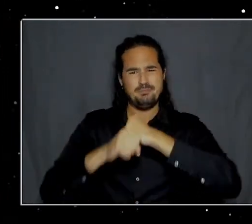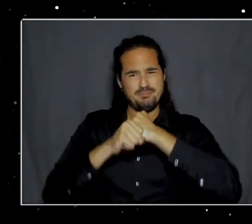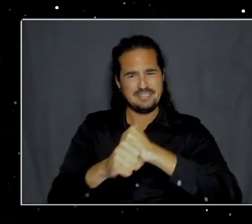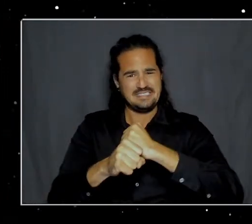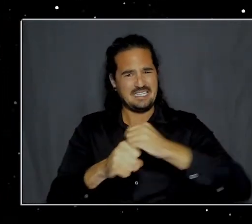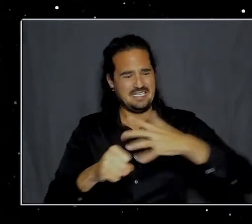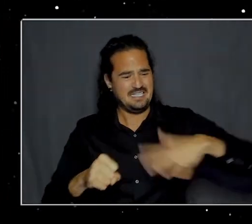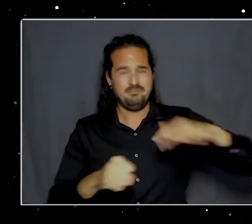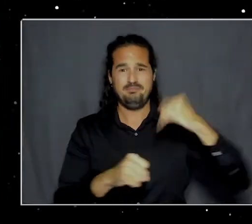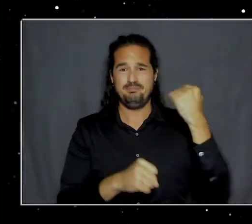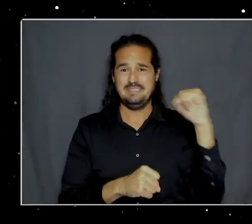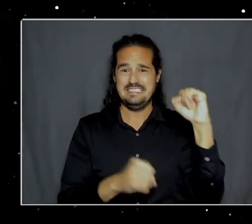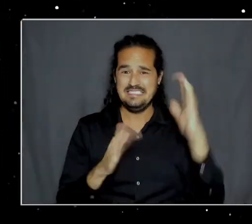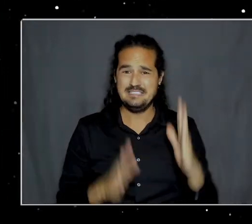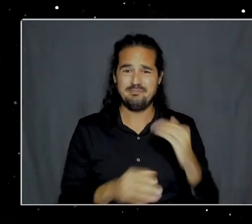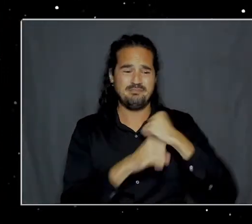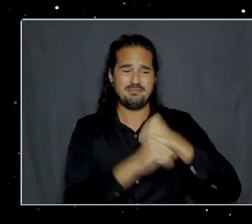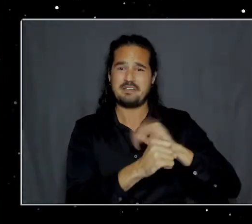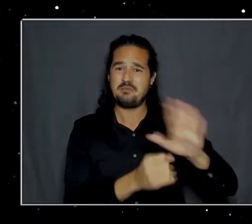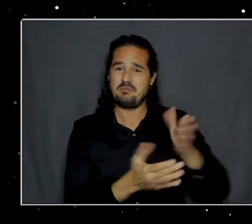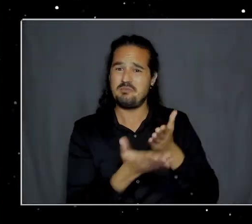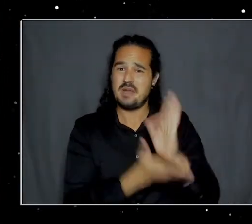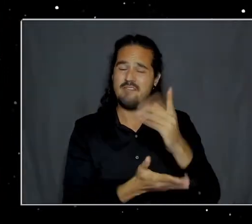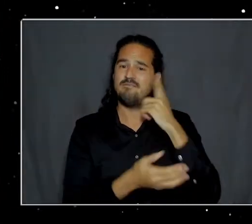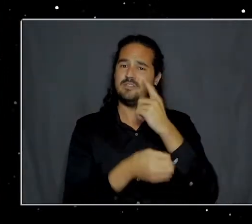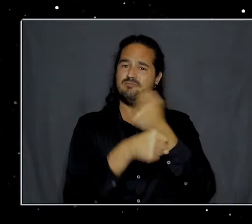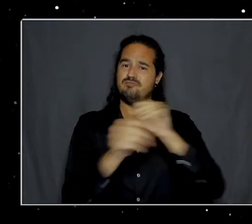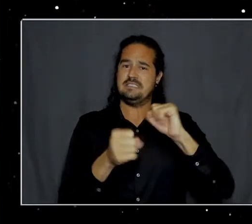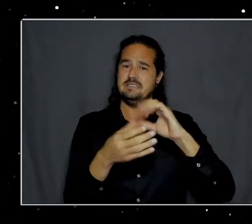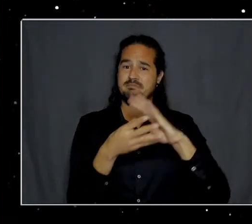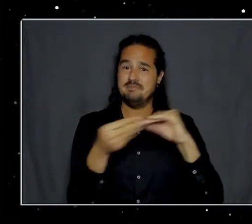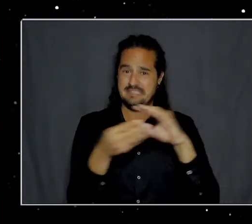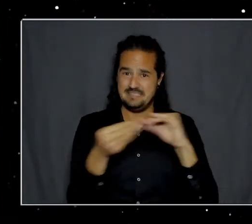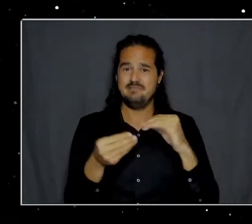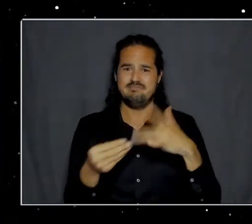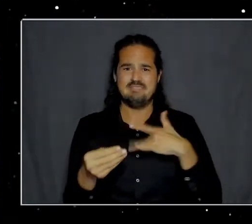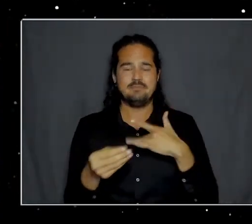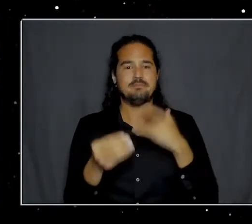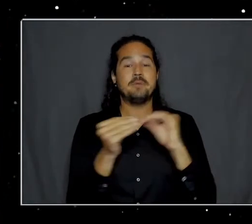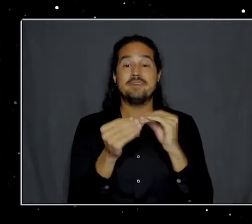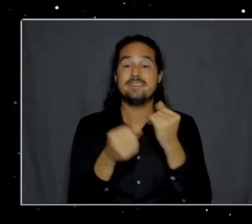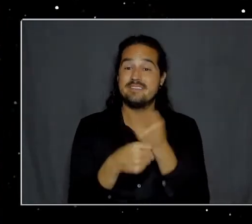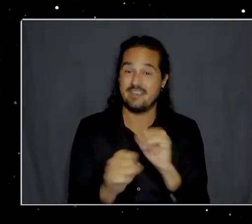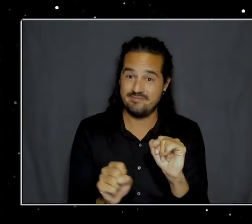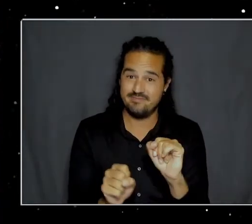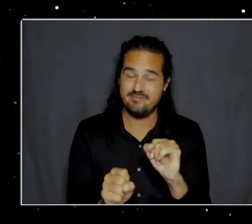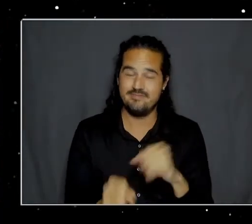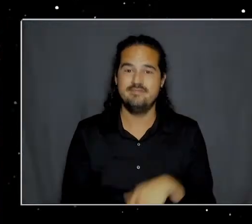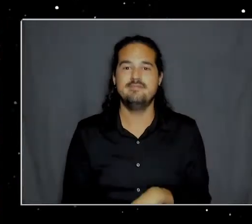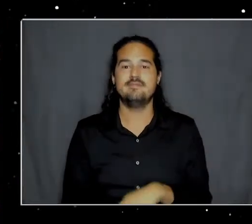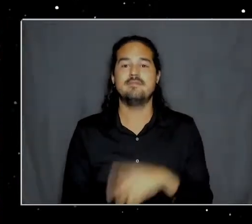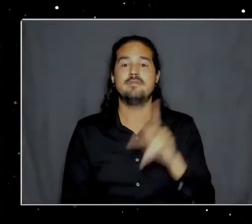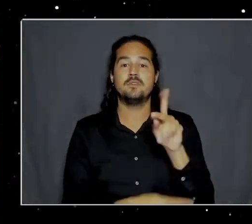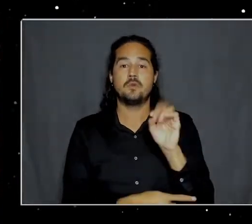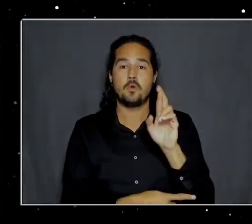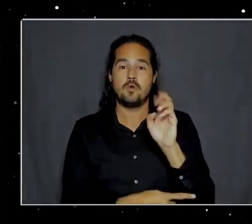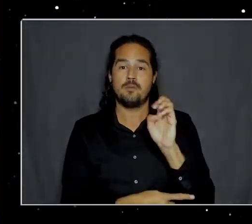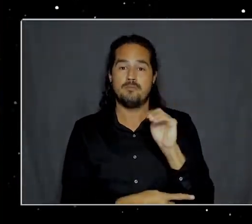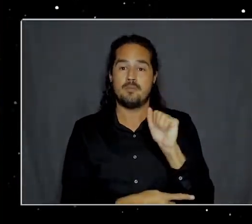YOU KNOW, THAT SOMEBODY WAS DOING SOMETHING TO PROTECT THE PROTESTORS AND TO PROTECT THEIR RIGHTS TO FREE SPEECH. AND THAT THERE WAS SOME MEASURE OF SAFETY THAT CAME FROM THAT